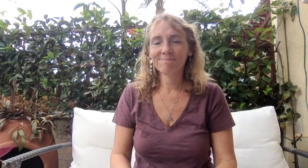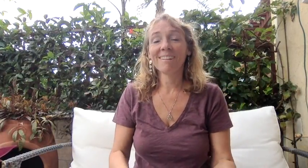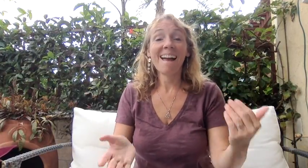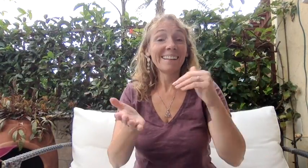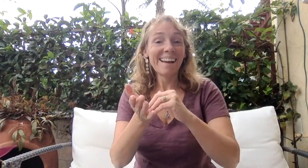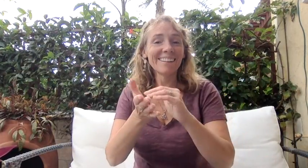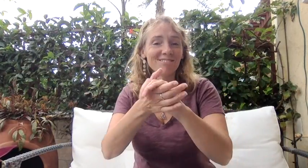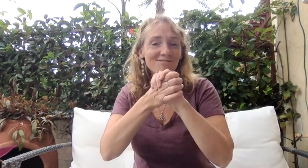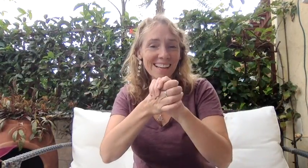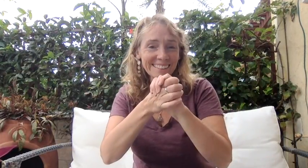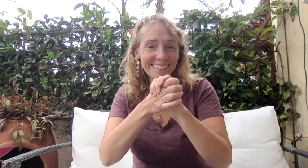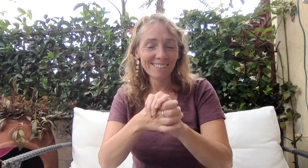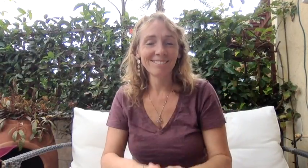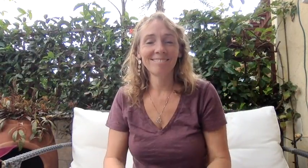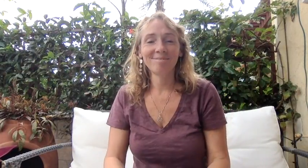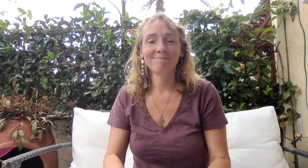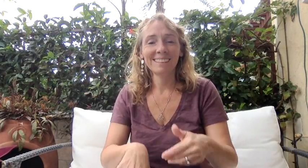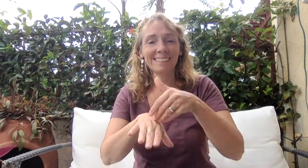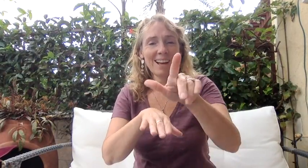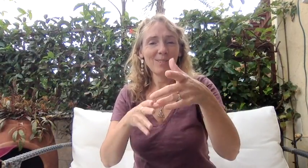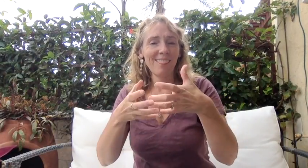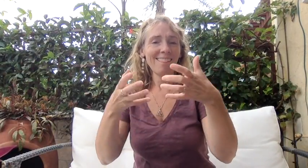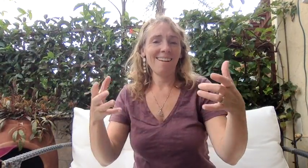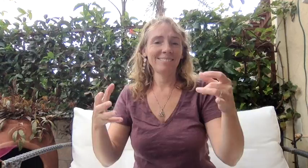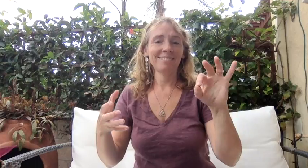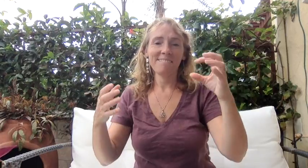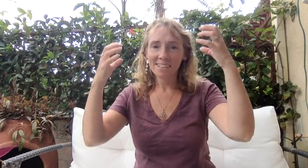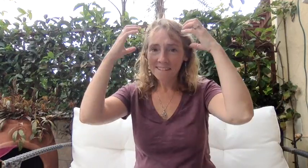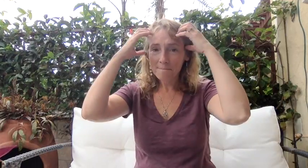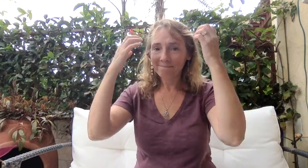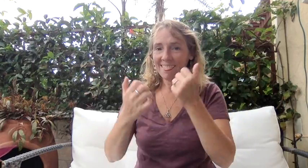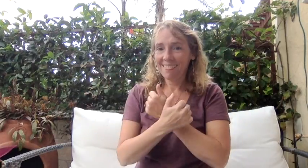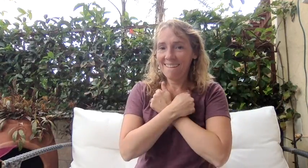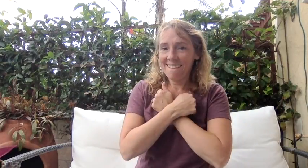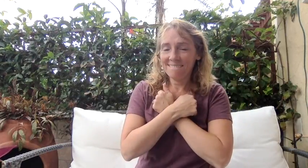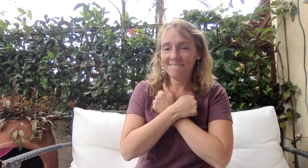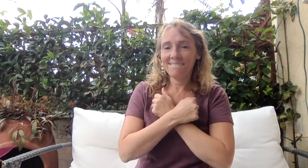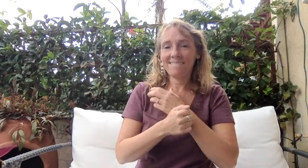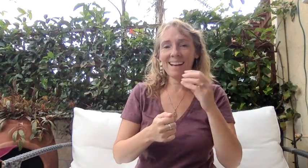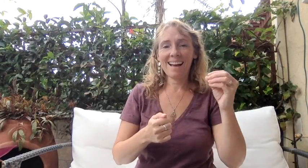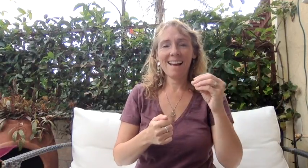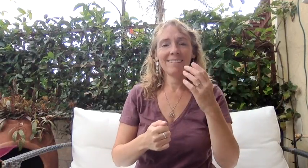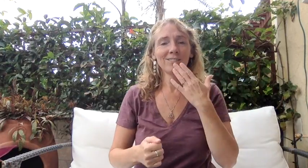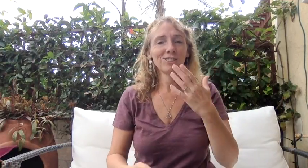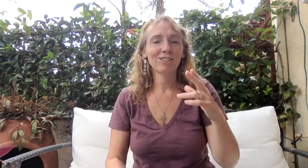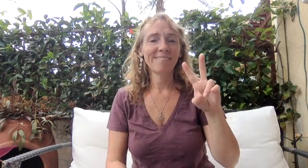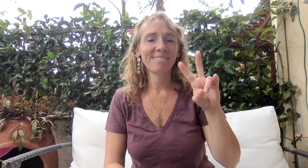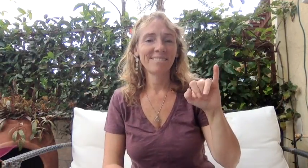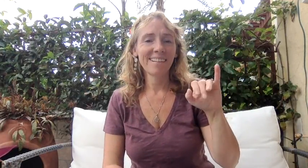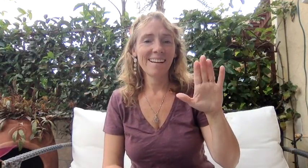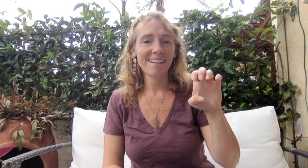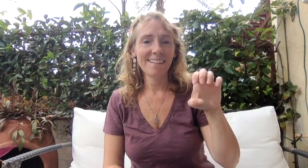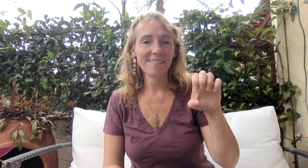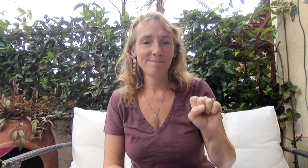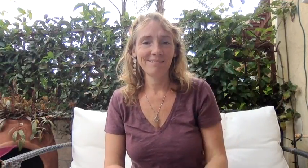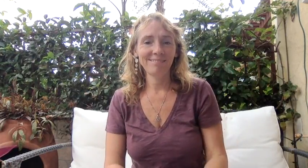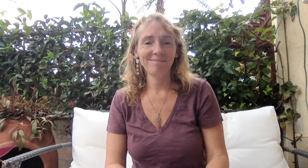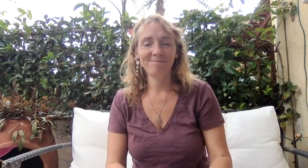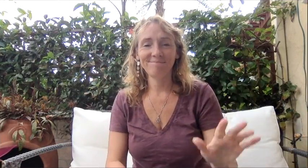the world. Again congratulations and sending you lots of cub love. In good vibes. Take care.